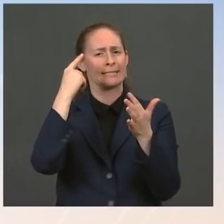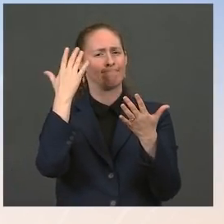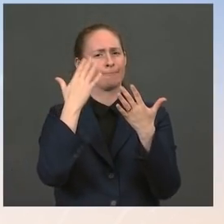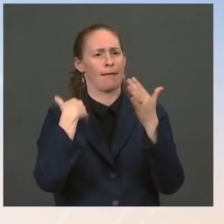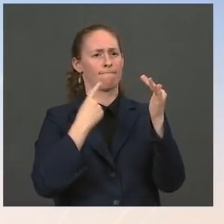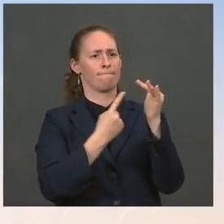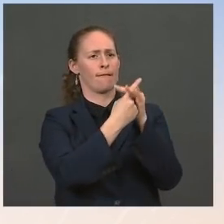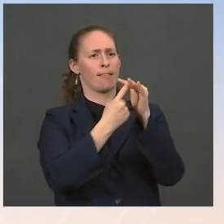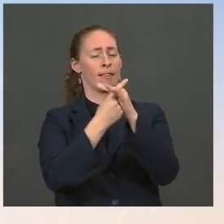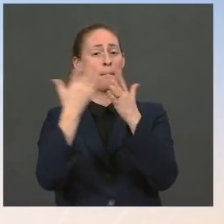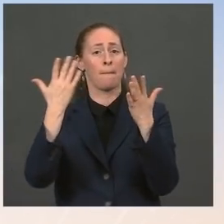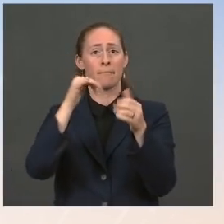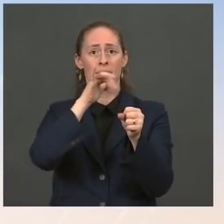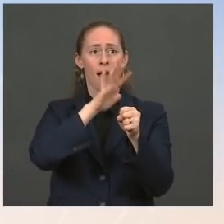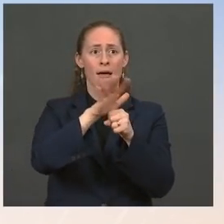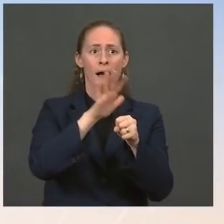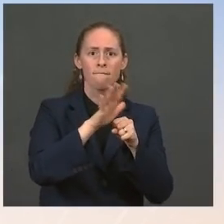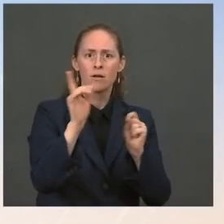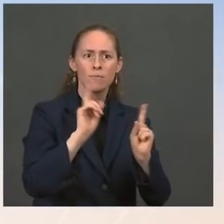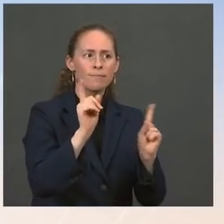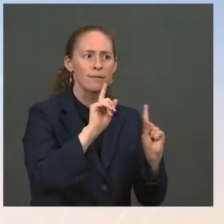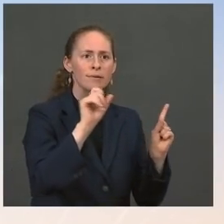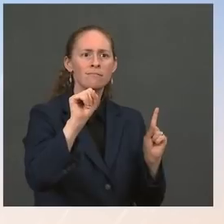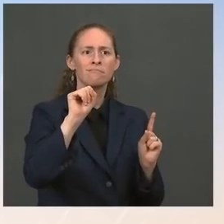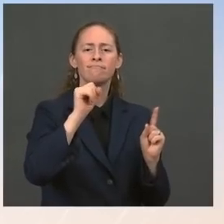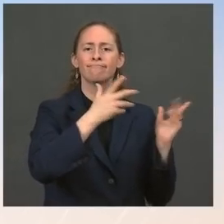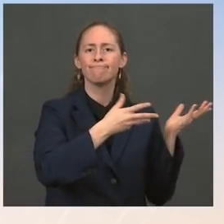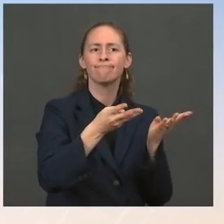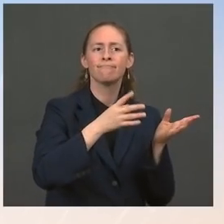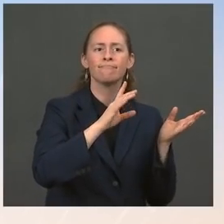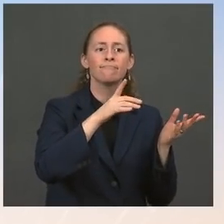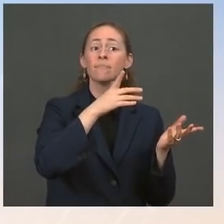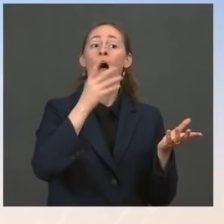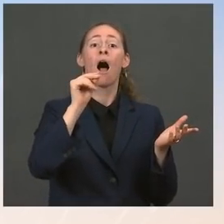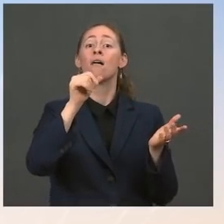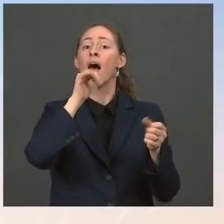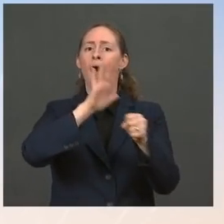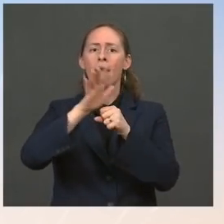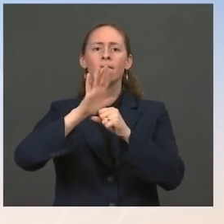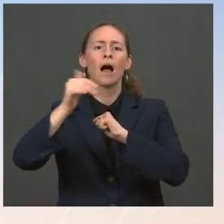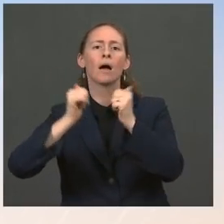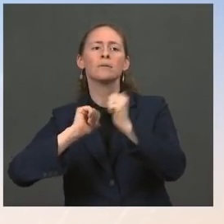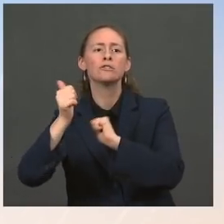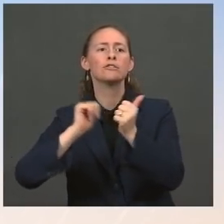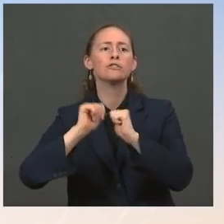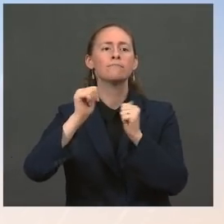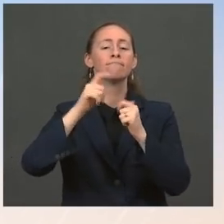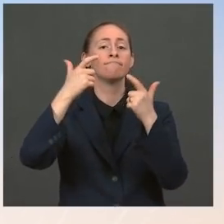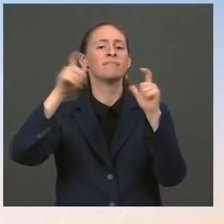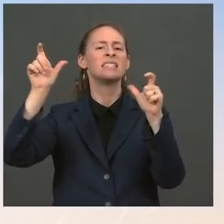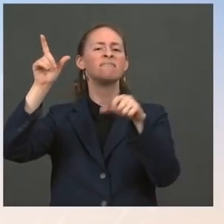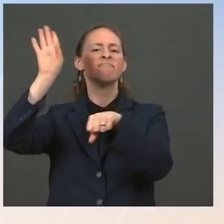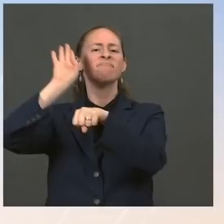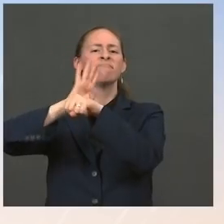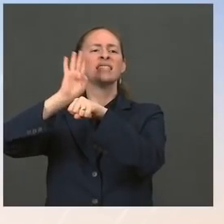Another issue is the fact that there's not enough competition among big meat producers. It's something Secretary Vilsack